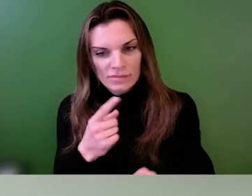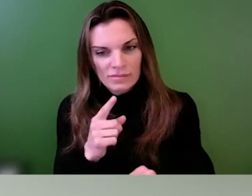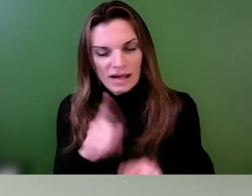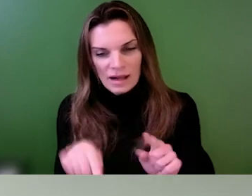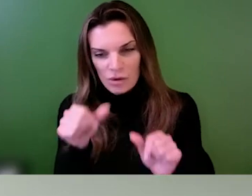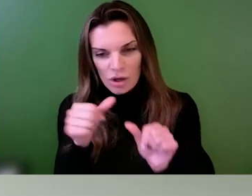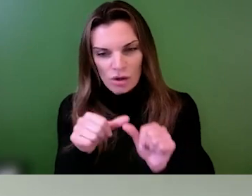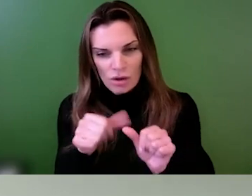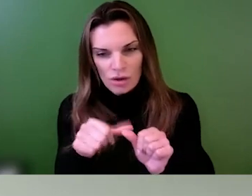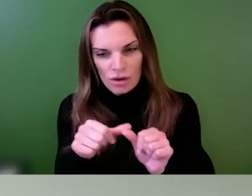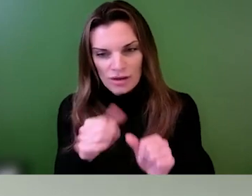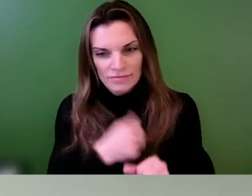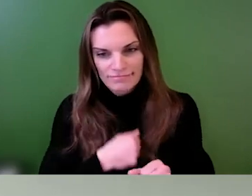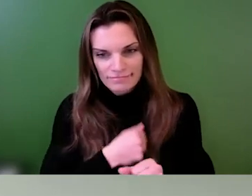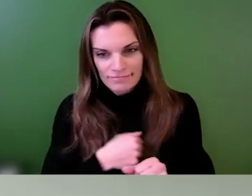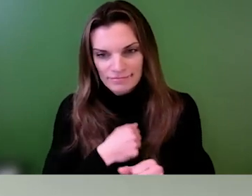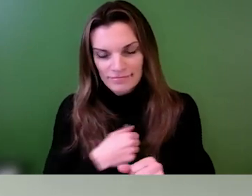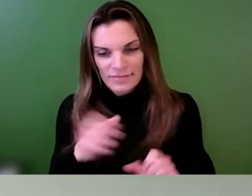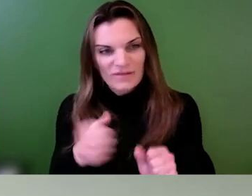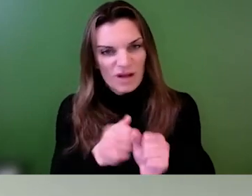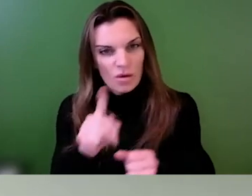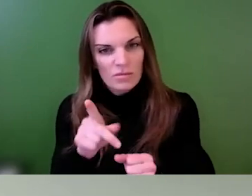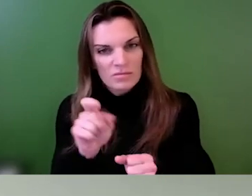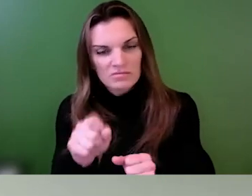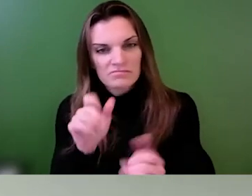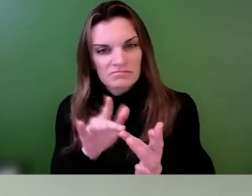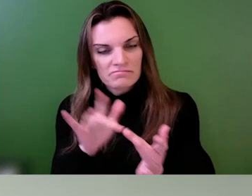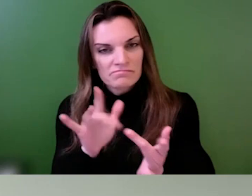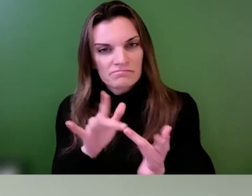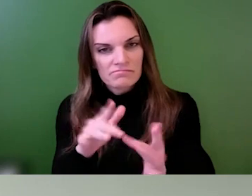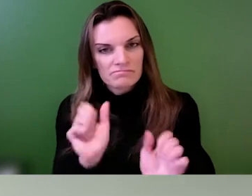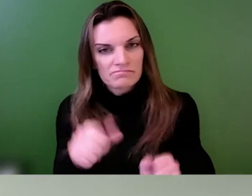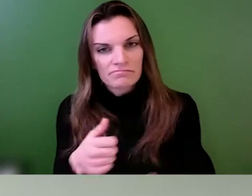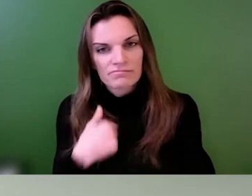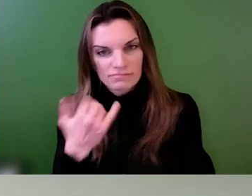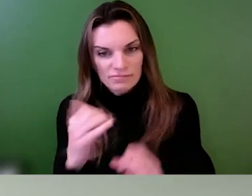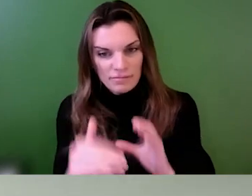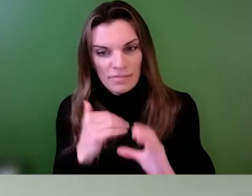moment unfortunately. But I can follow-up with you if you want to send me an e-mail. I put my